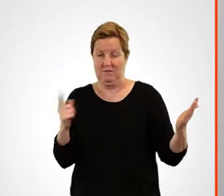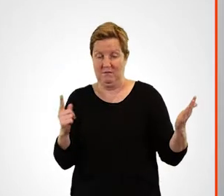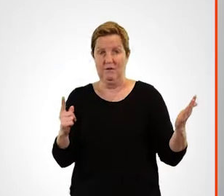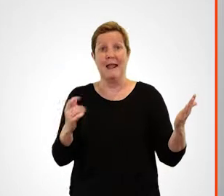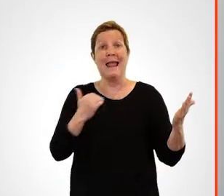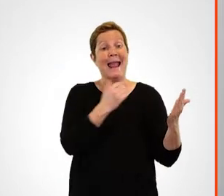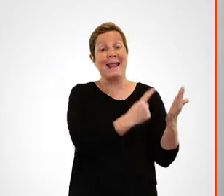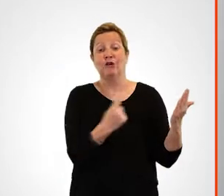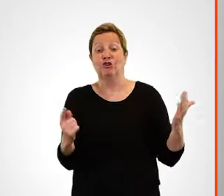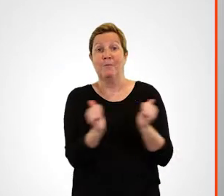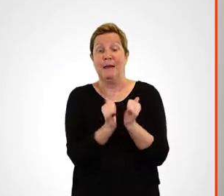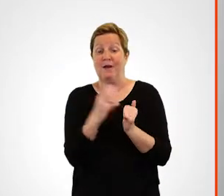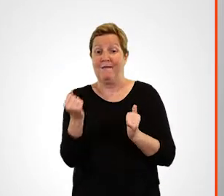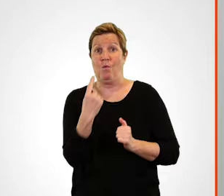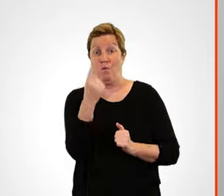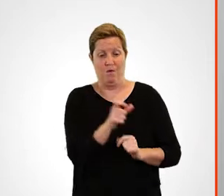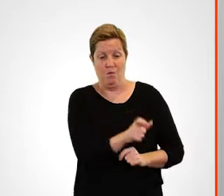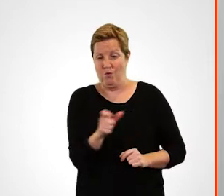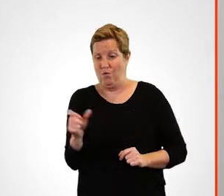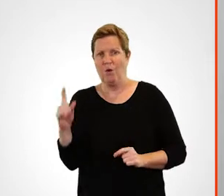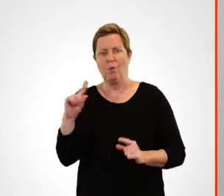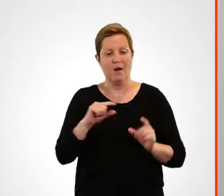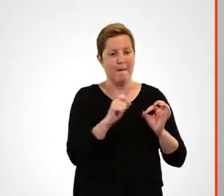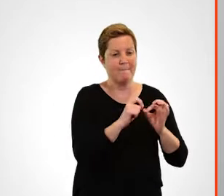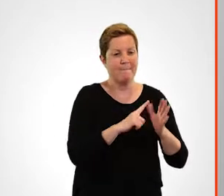and there was one word on every page and that word was "ball".